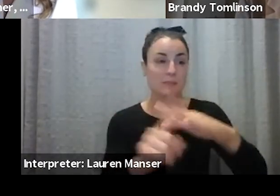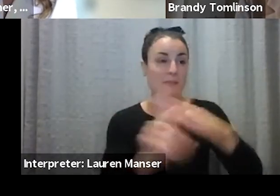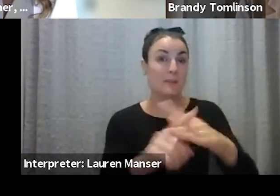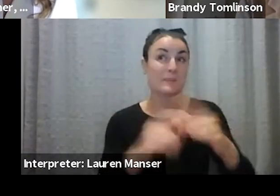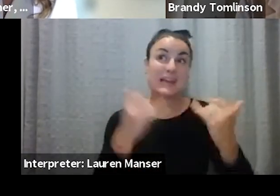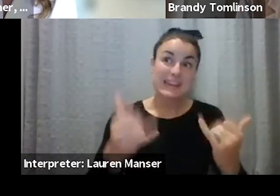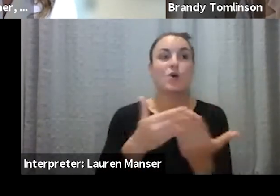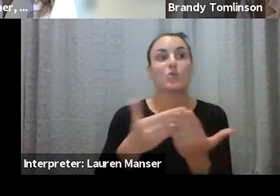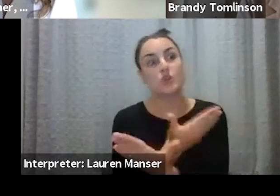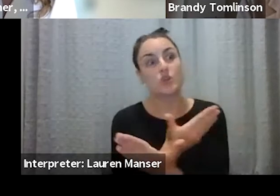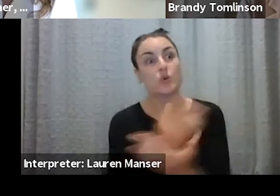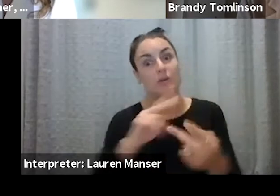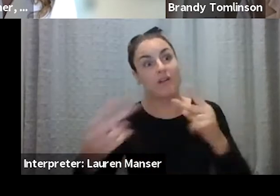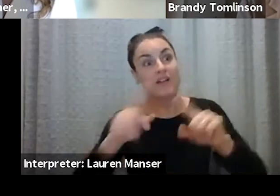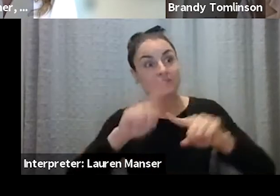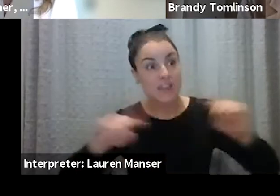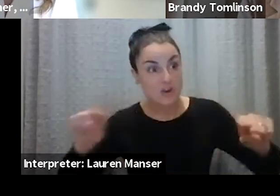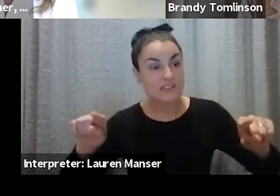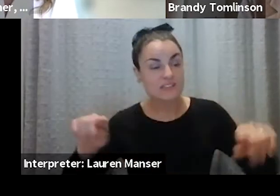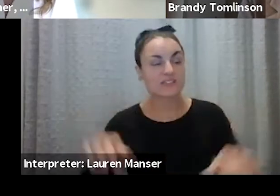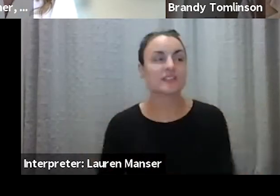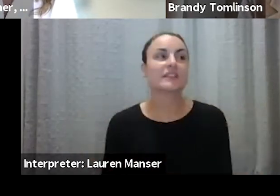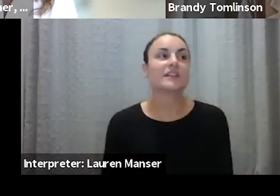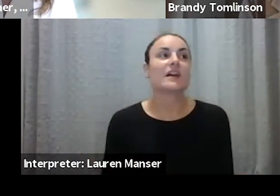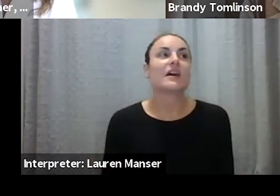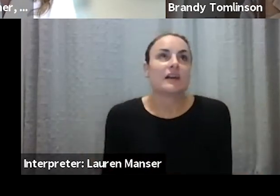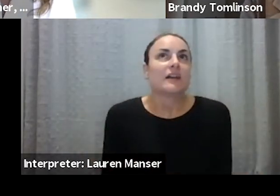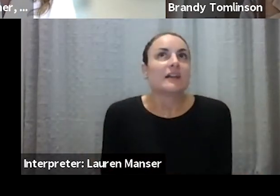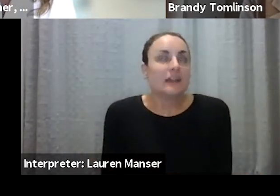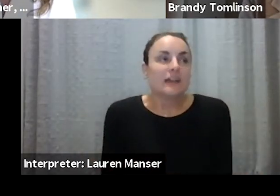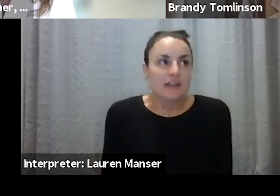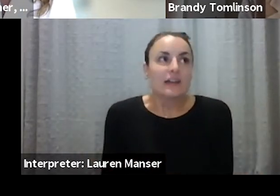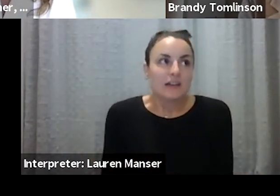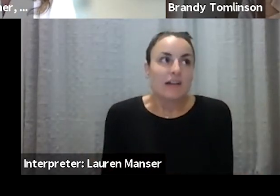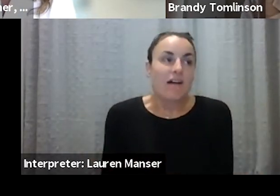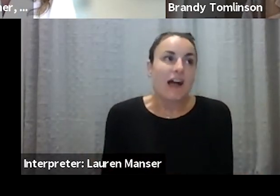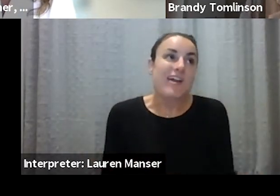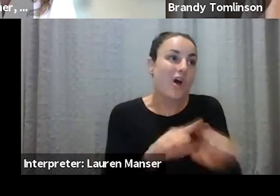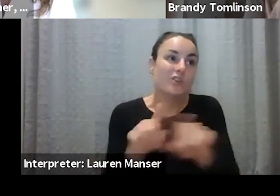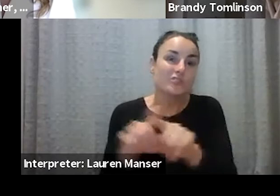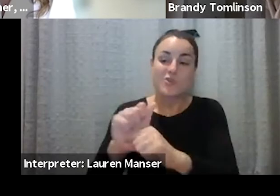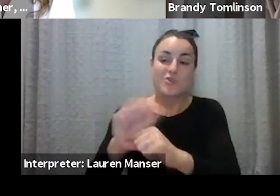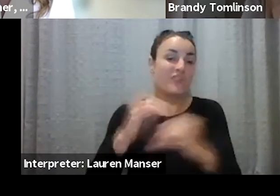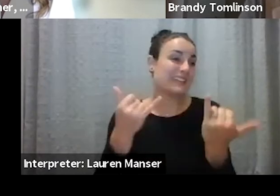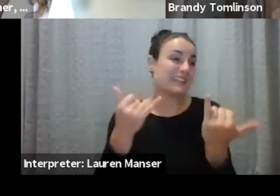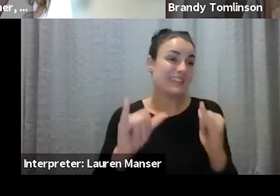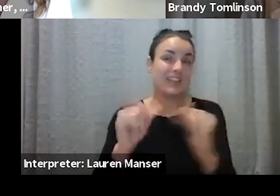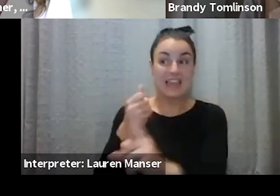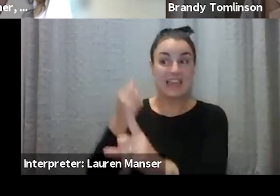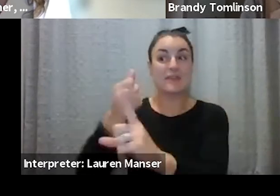it's still in the air and it's still affecting people from the very beginning. So let's talk about what we've learned